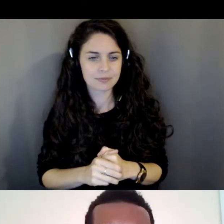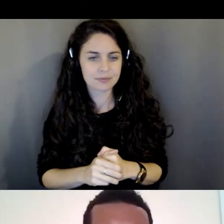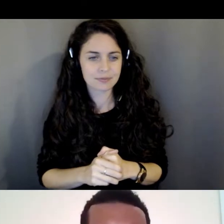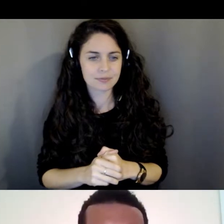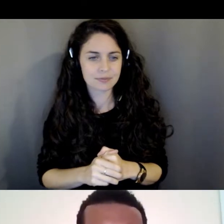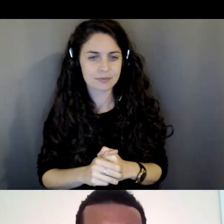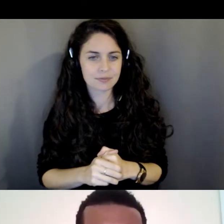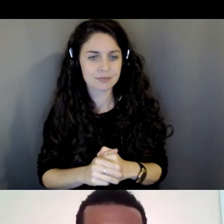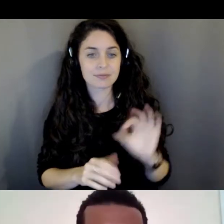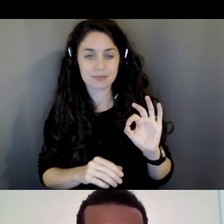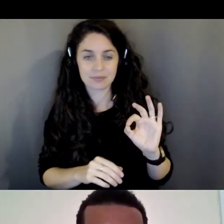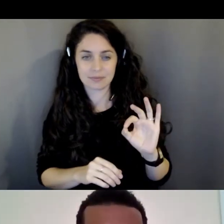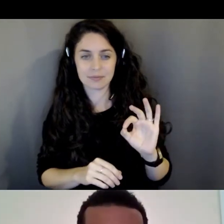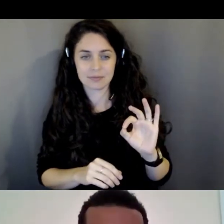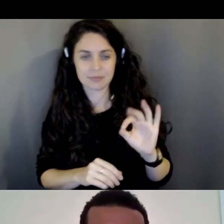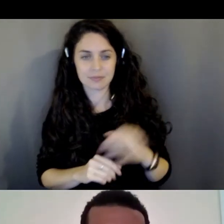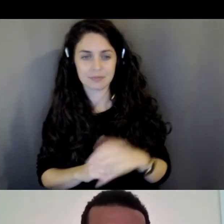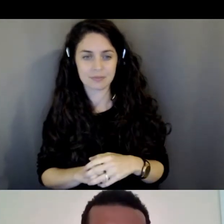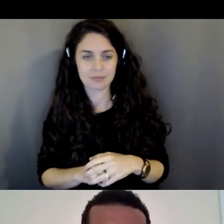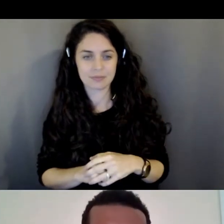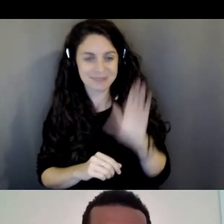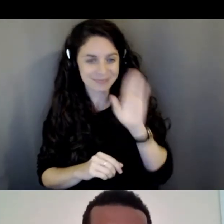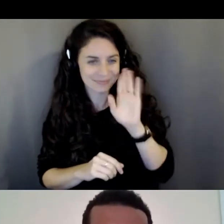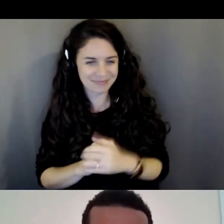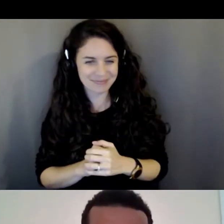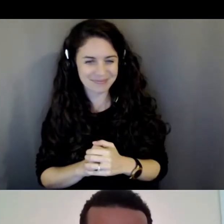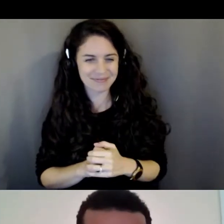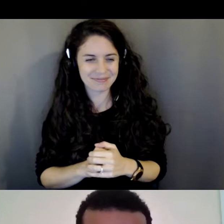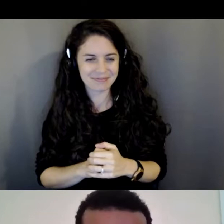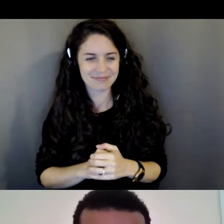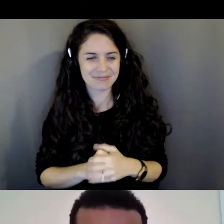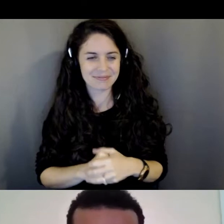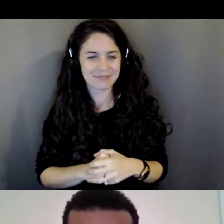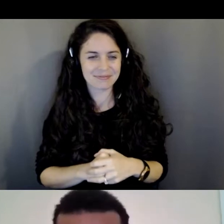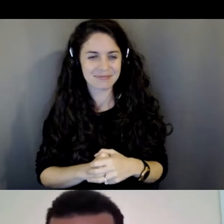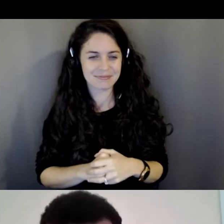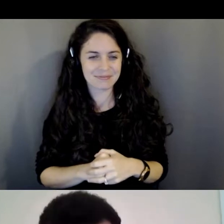There you go. Hi. >> JUSTICE CHUKWU: